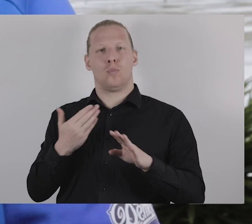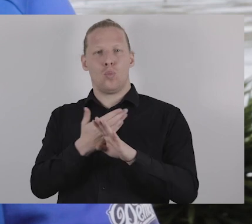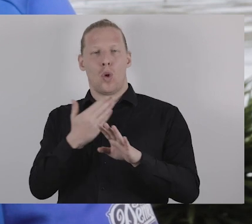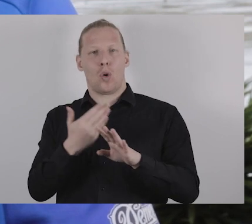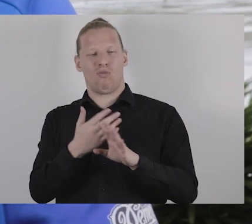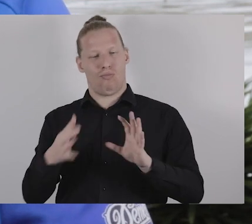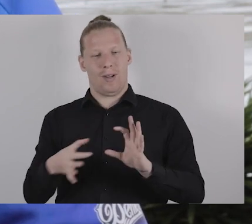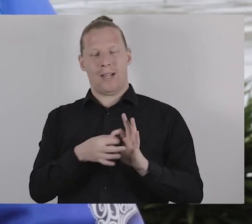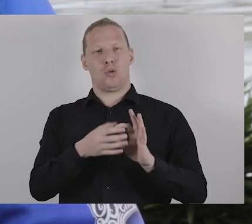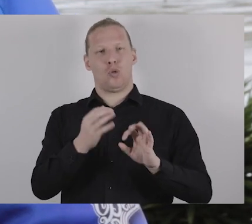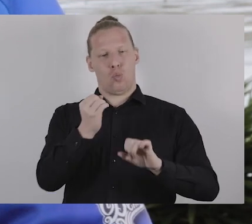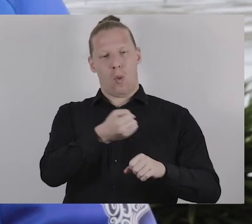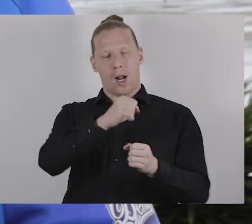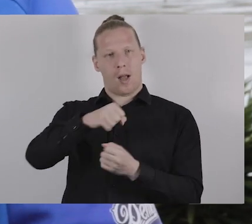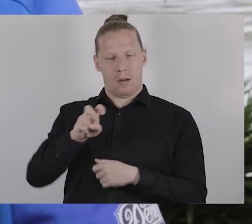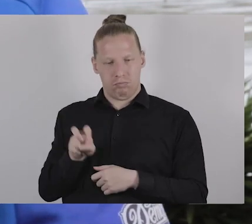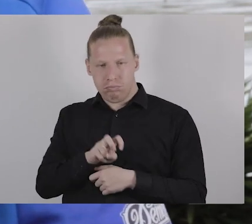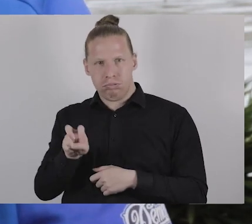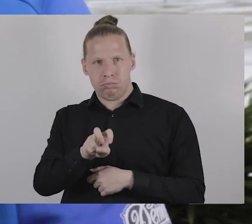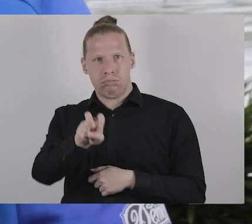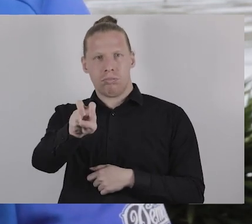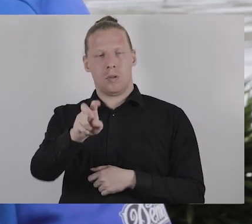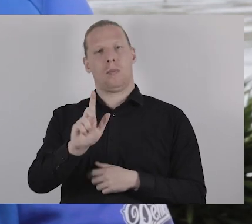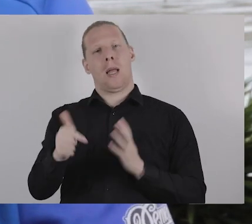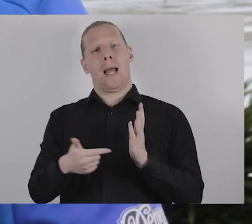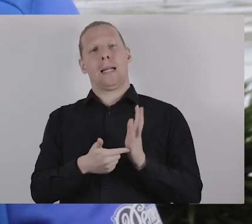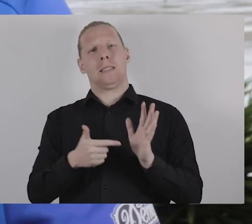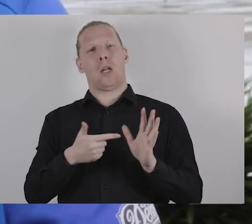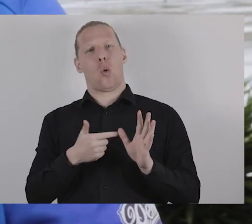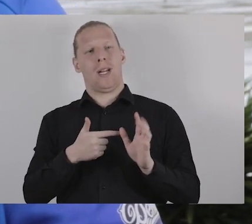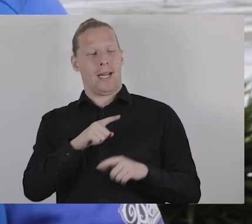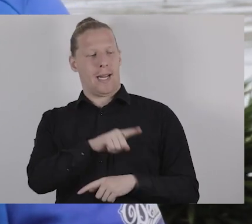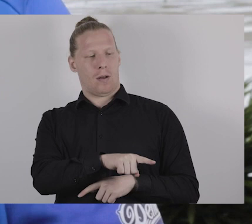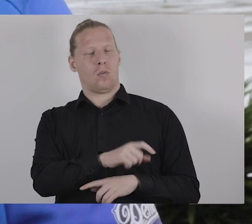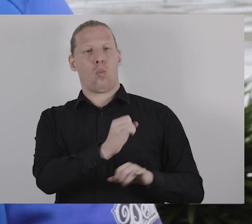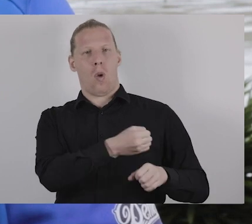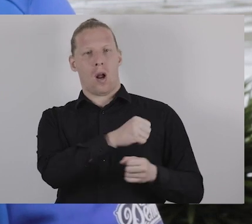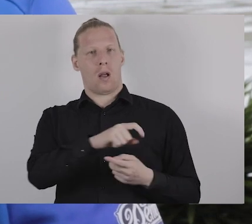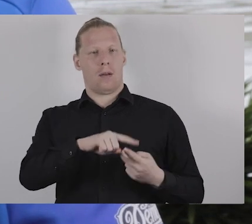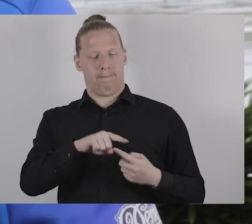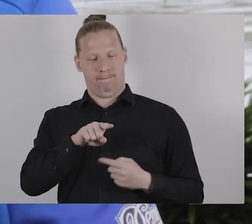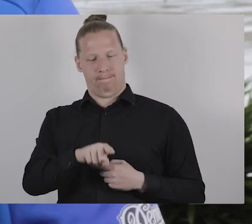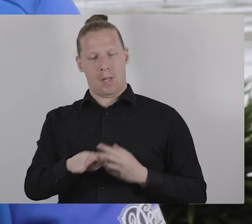in seafaring with Te Aurere... Ngahiraka,